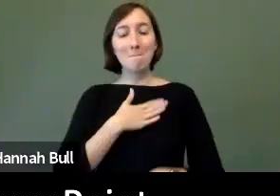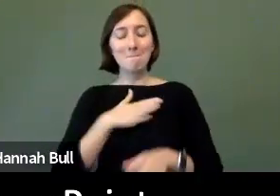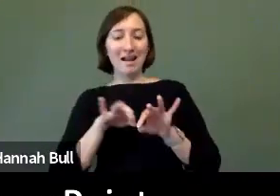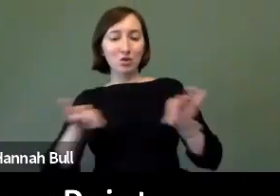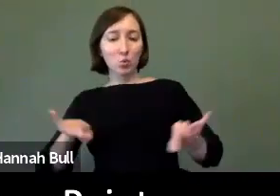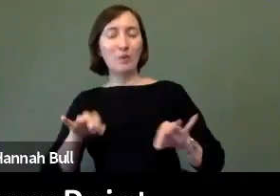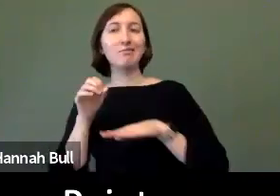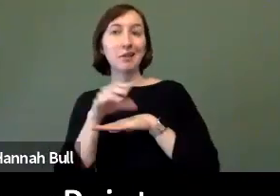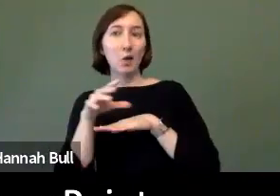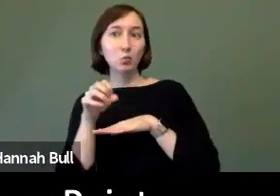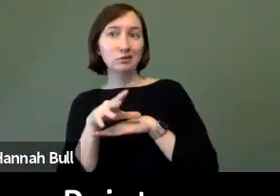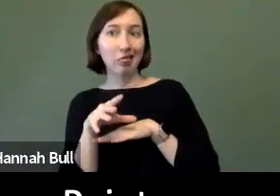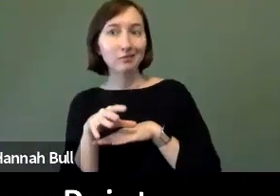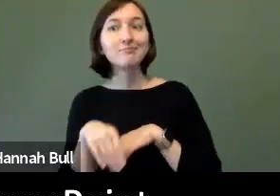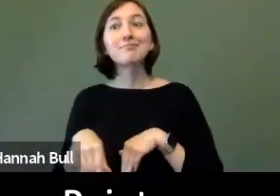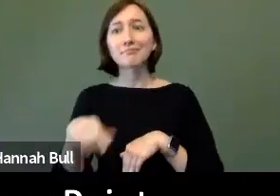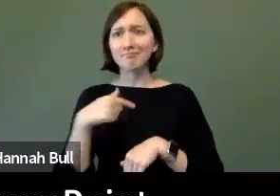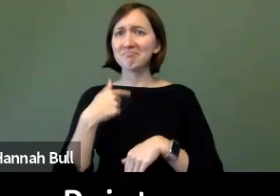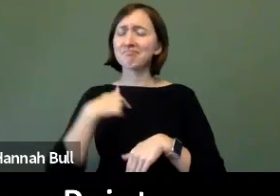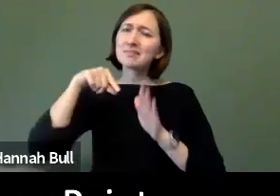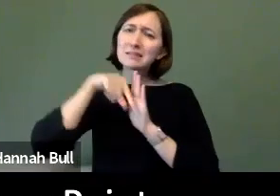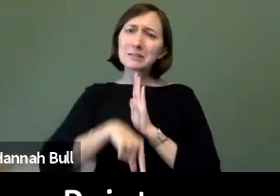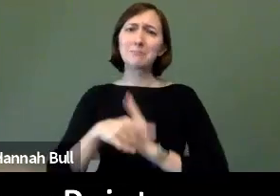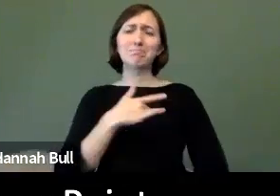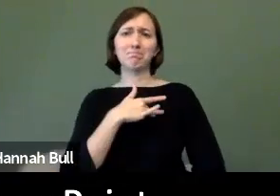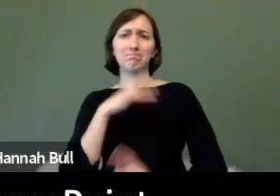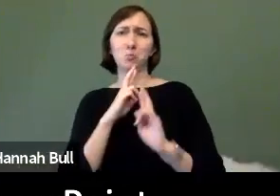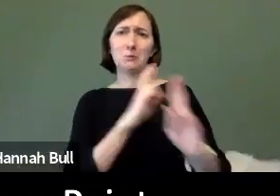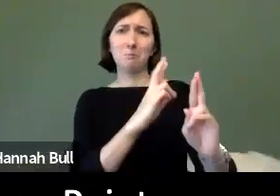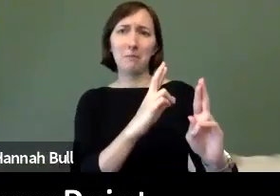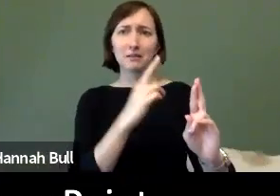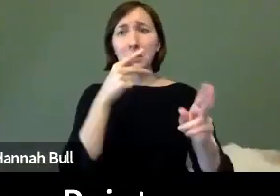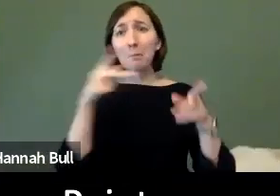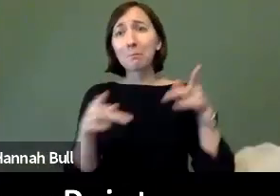I have a deep respect for folks who are there at the right time and right place.